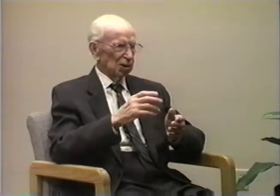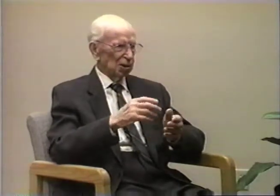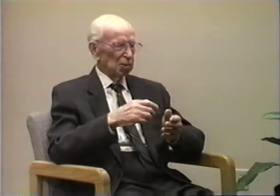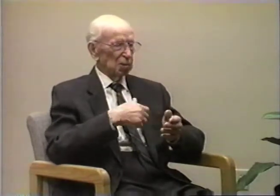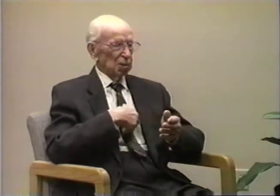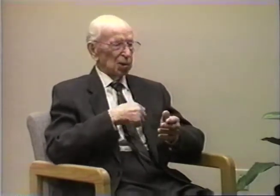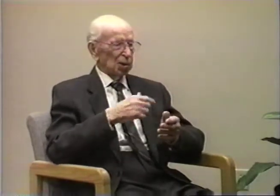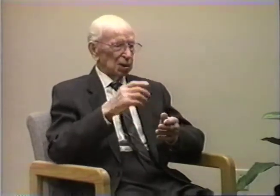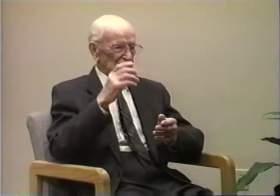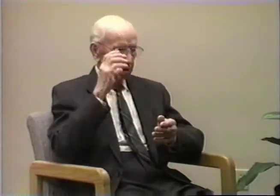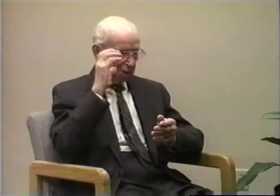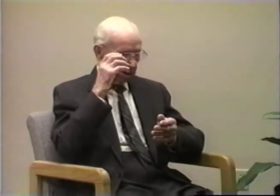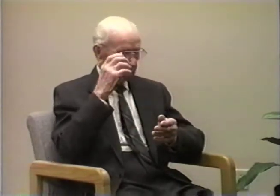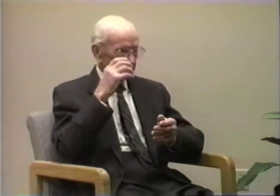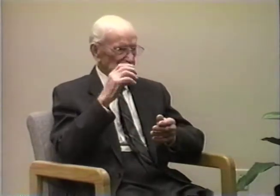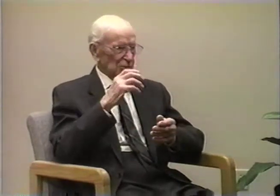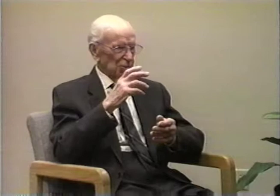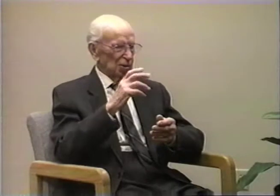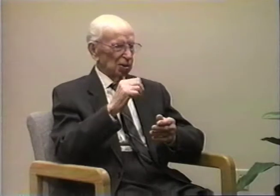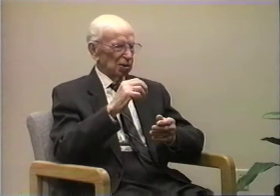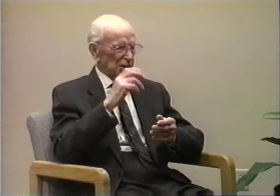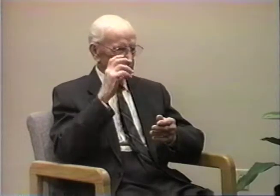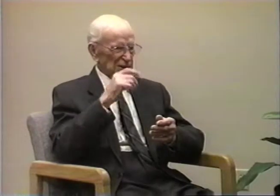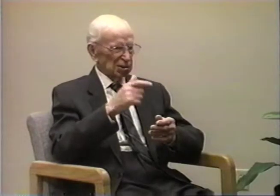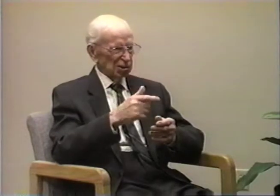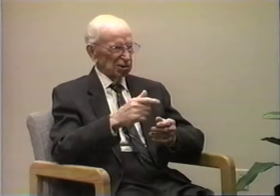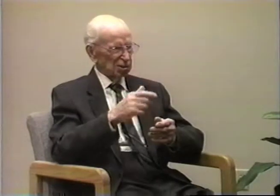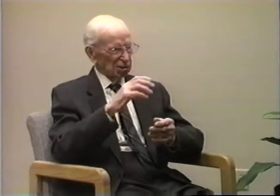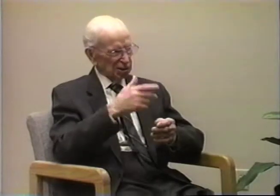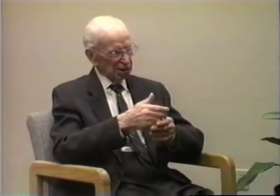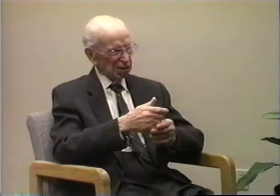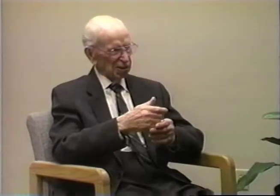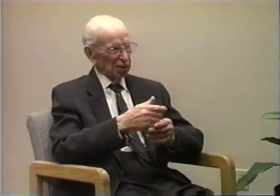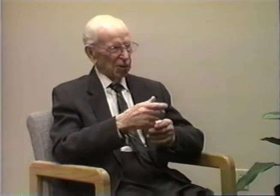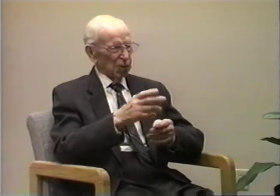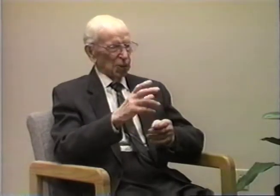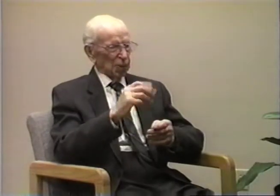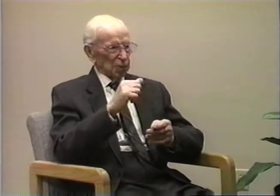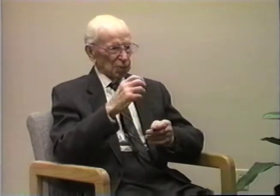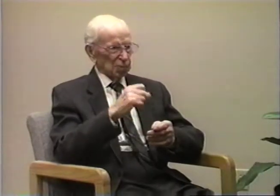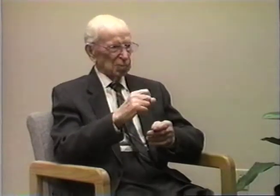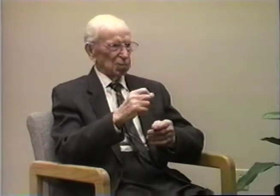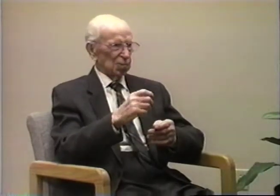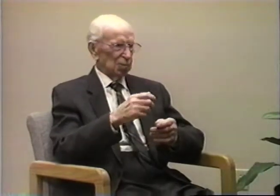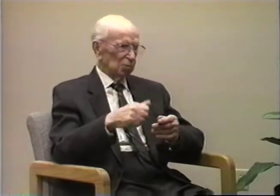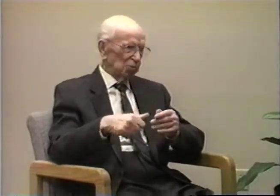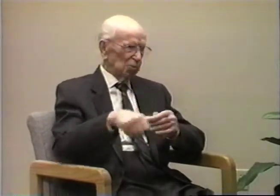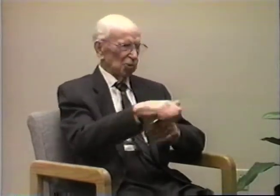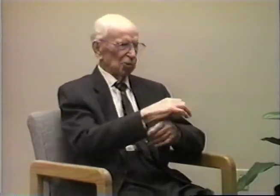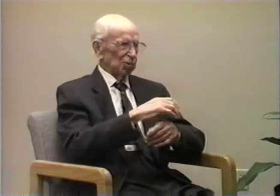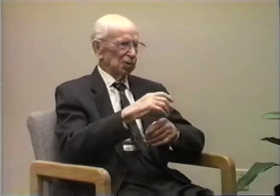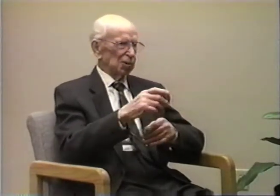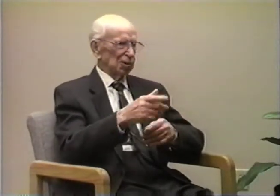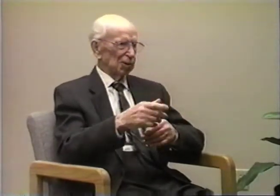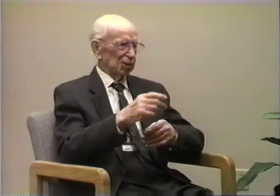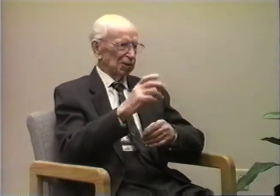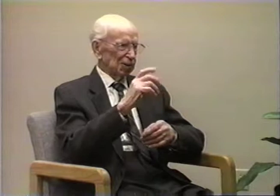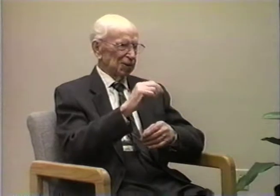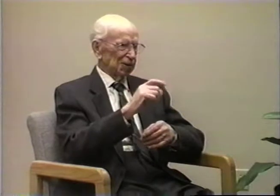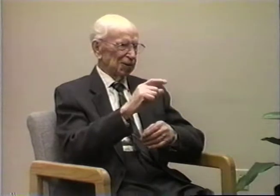so that people could learn how to work on these machines. I had a cousin who was helping me with distributing the machines,